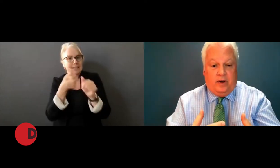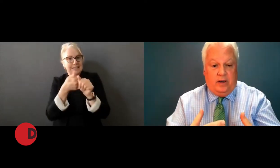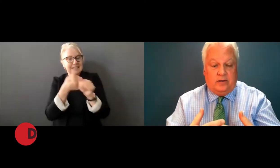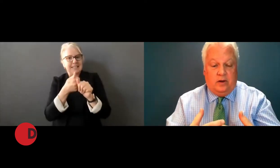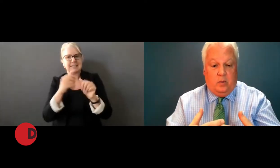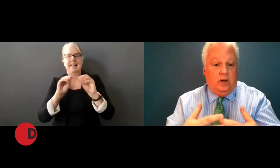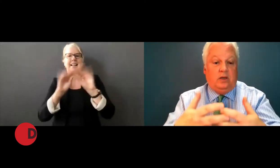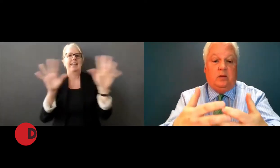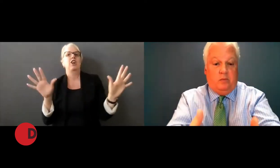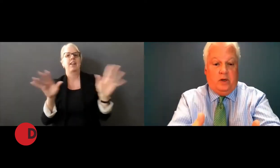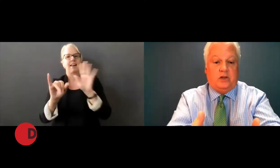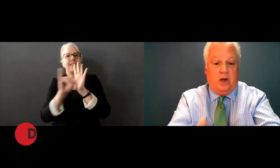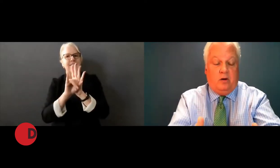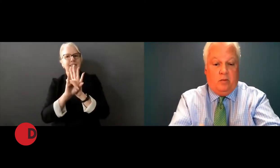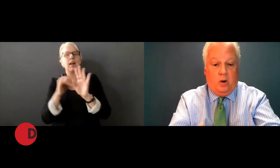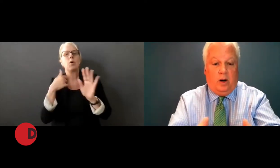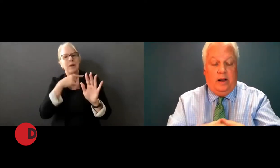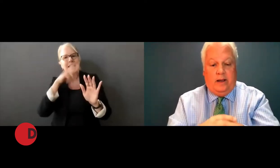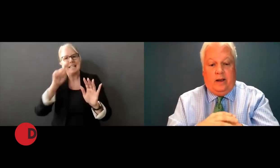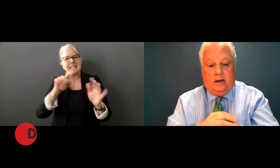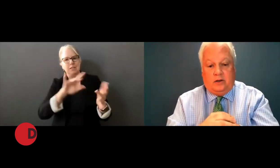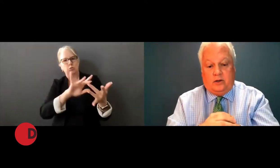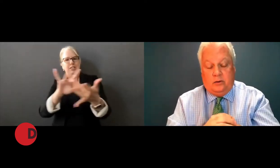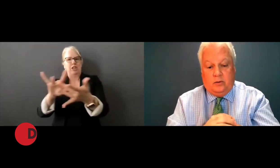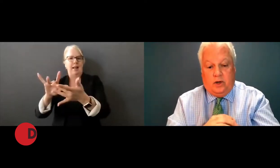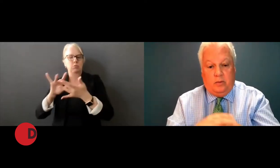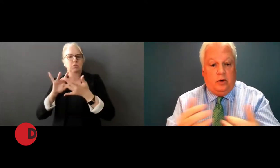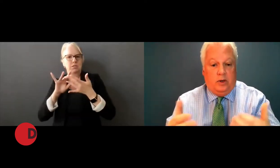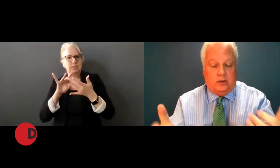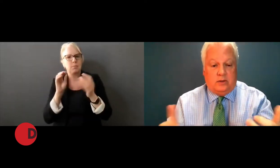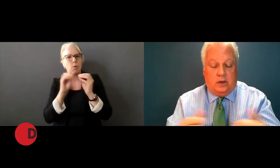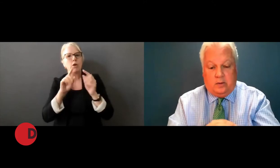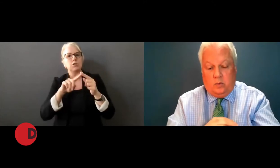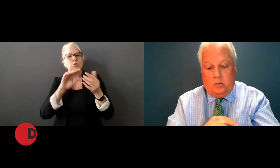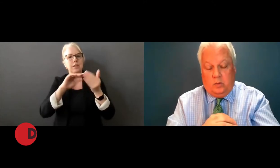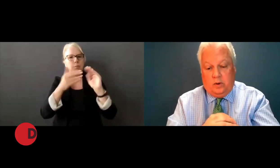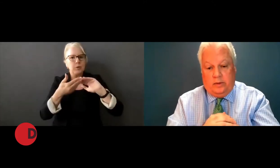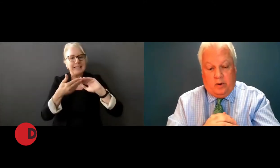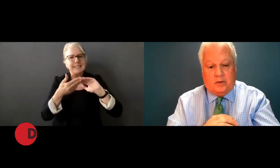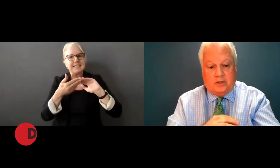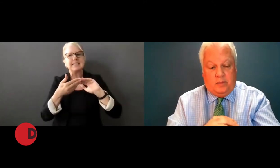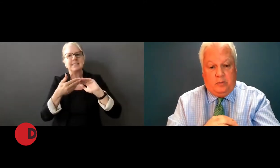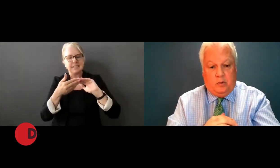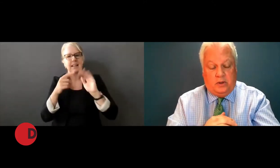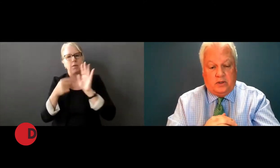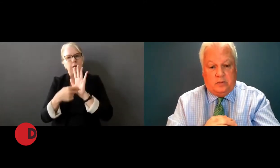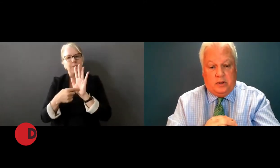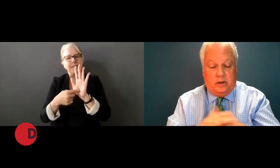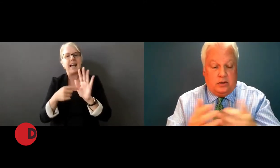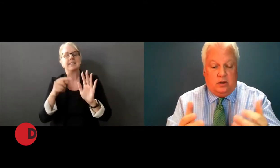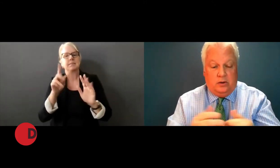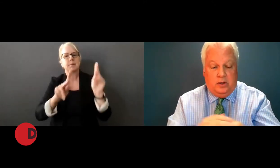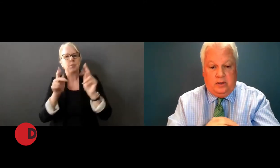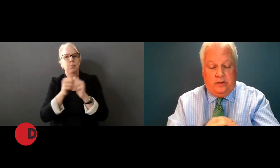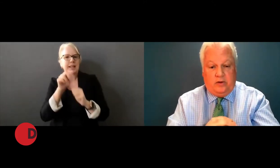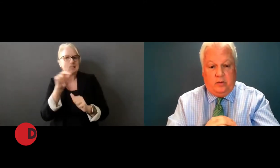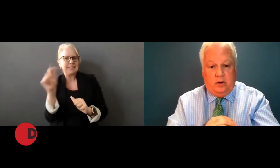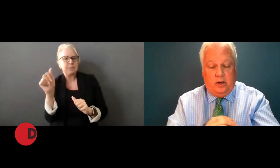The report clearly identifies that we need to reach out more to the community that represents persons with